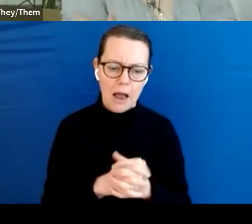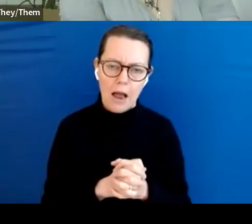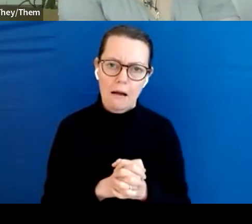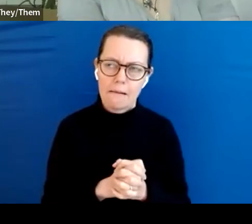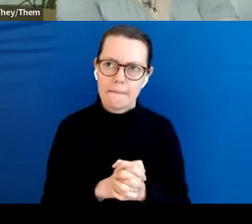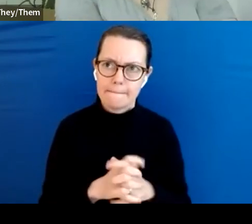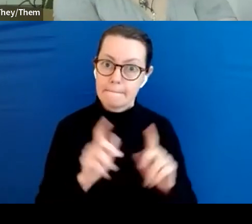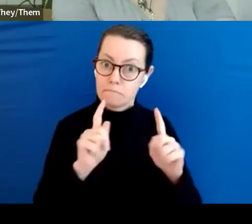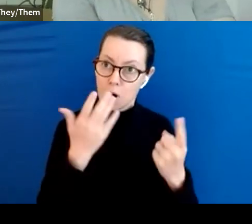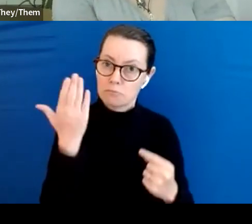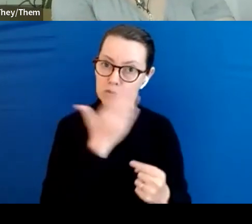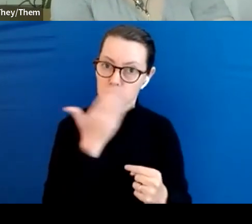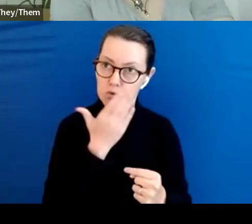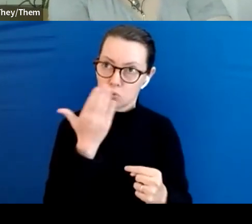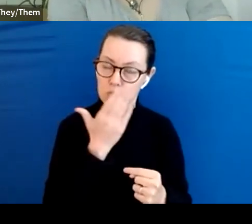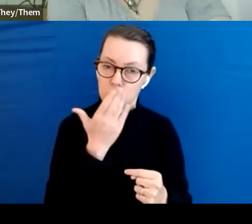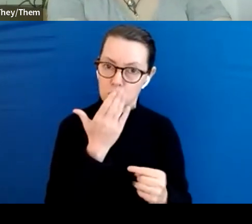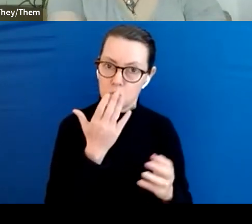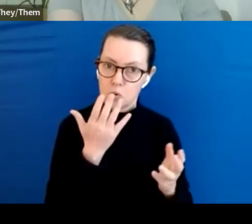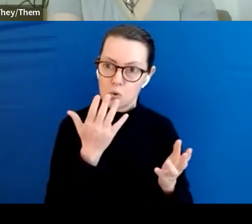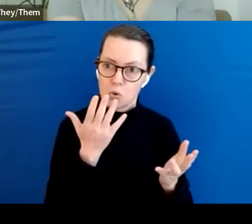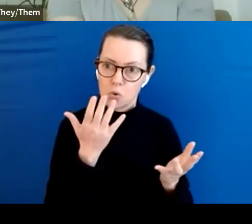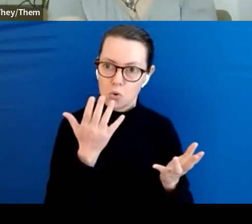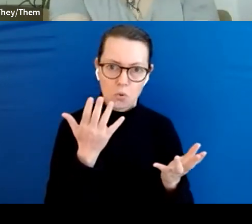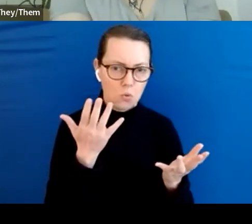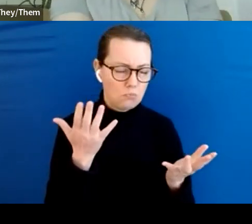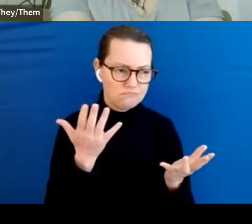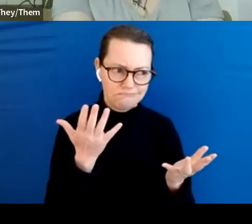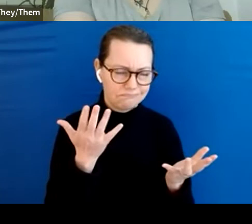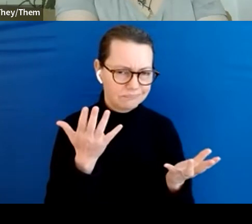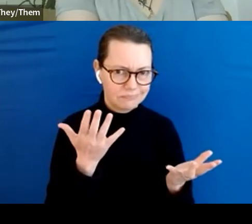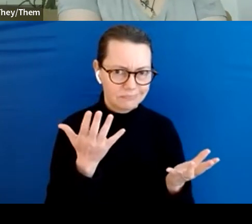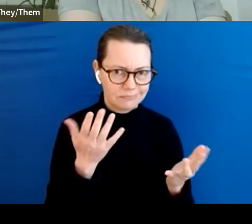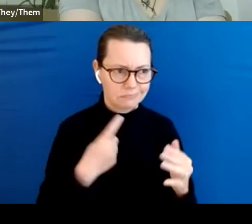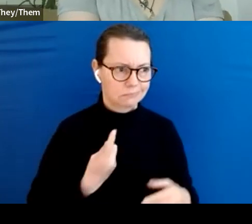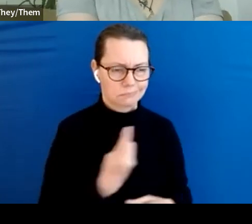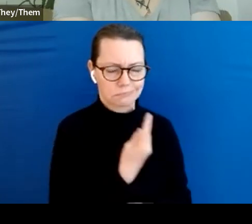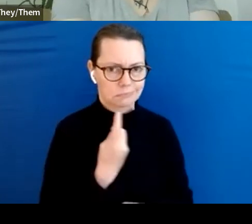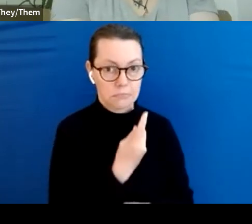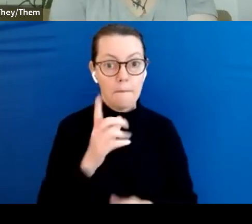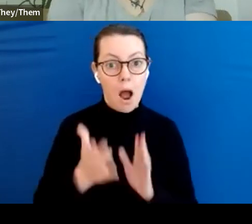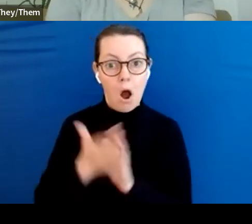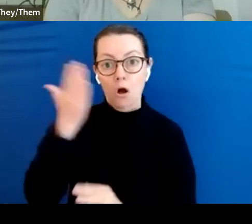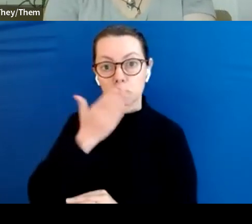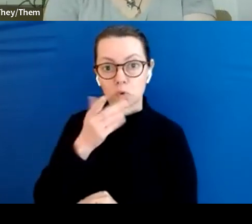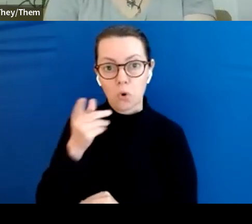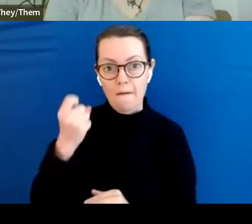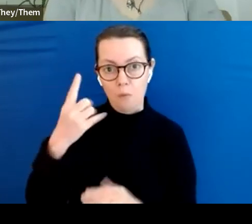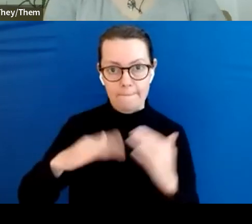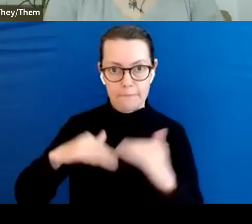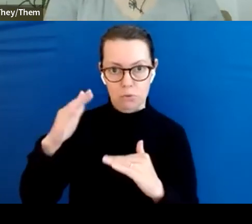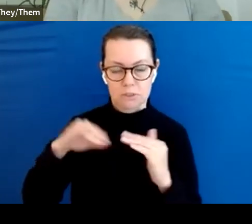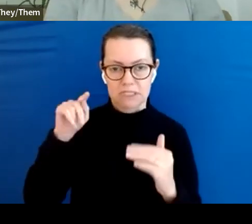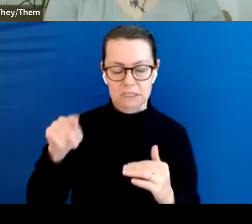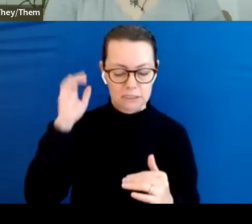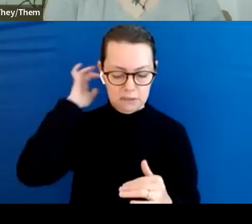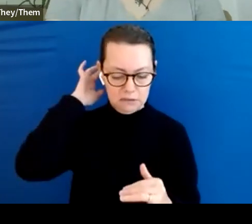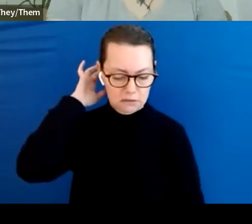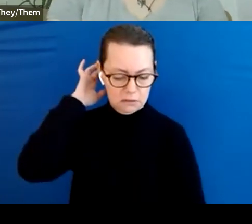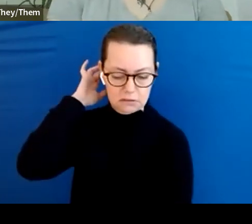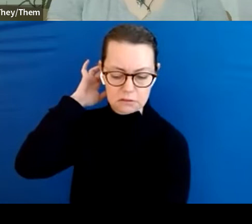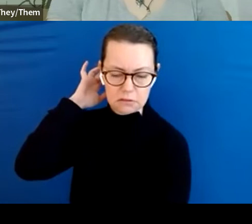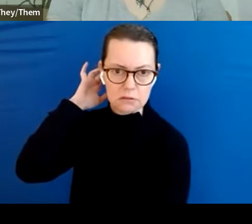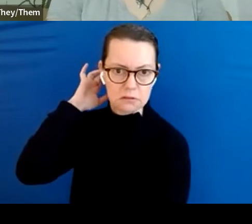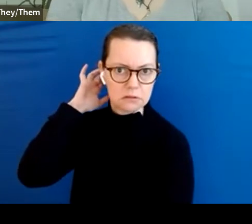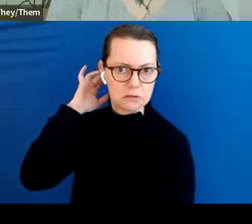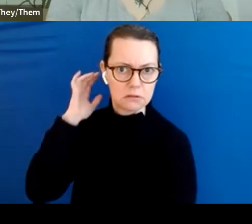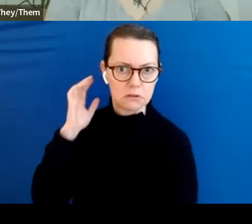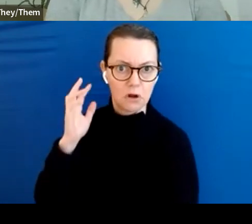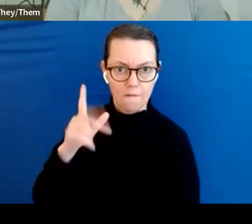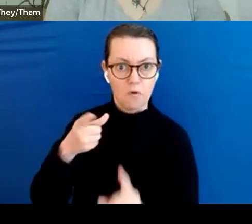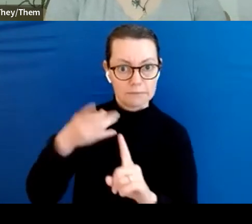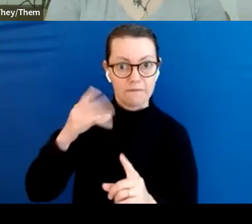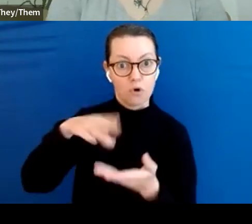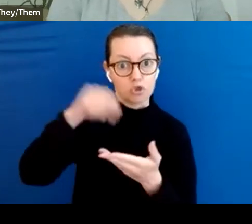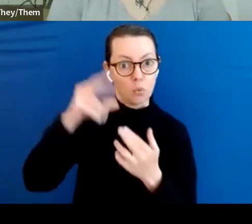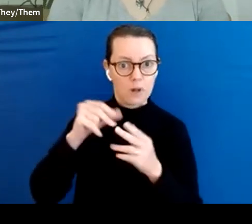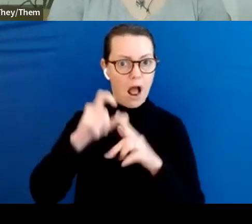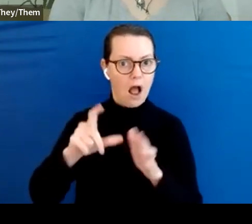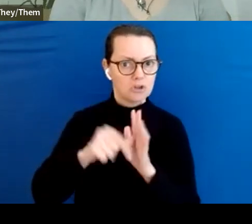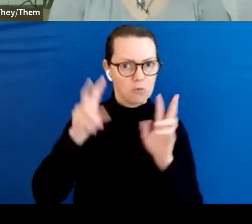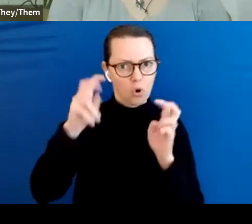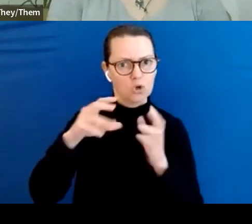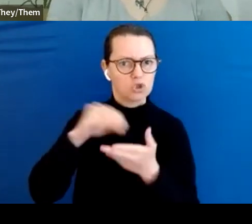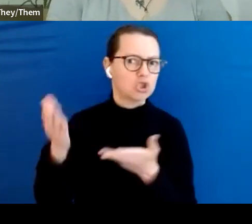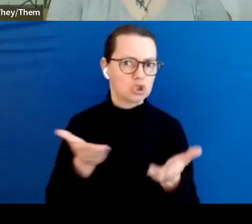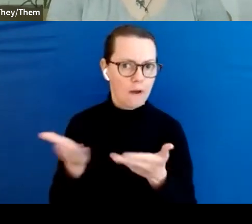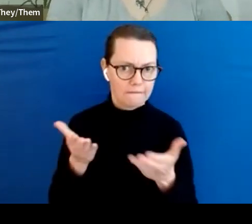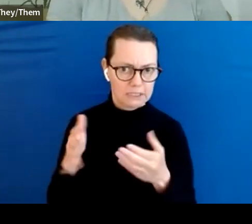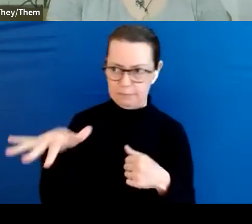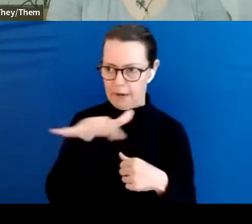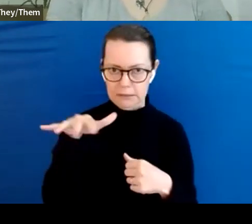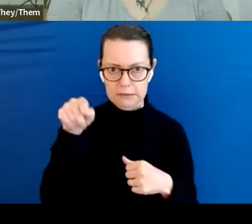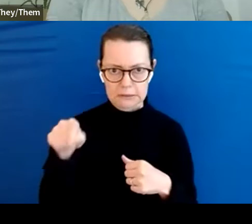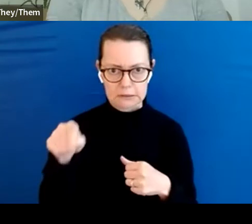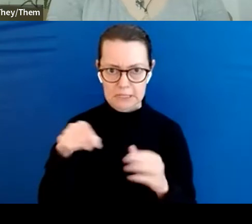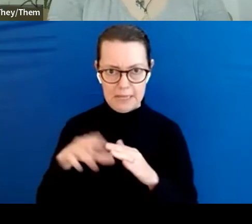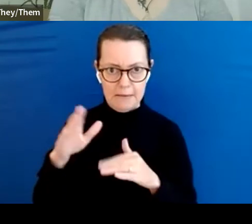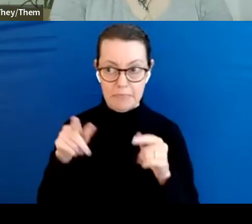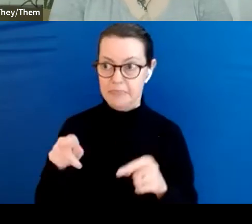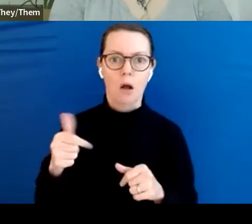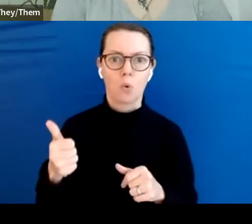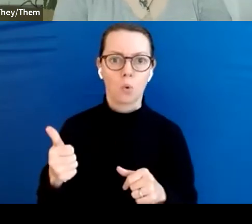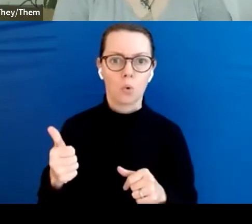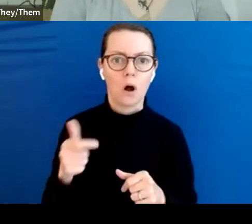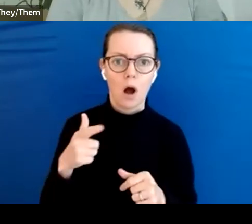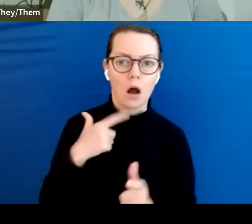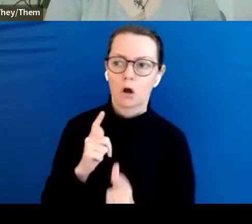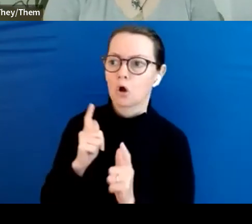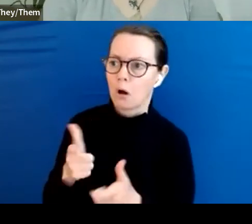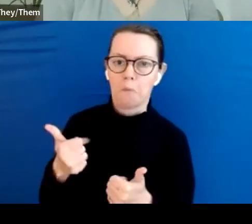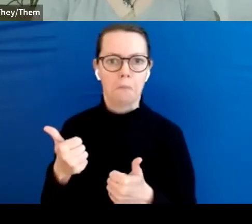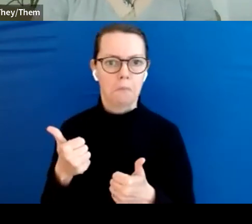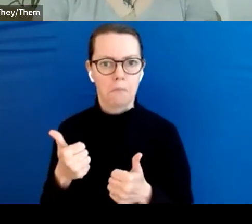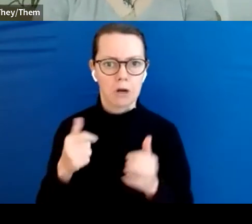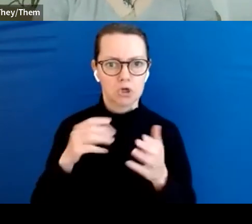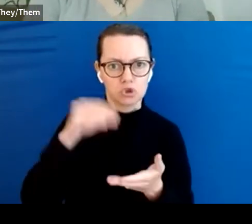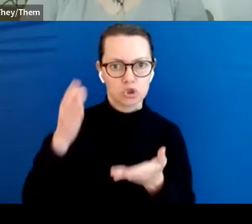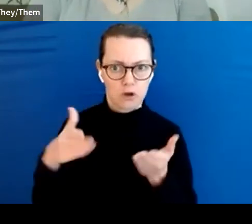At my primary school. That really white many cases like that. But at my high school, there's a building that is designated for students having a hard time called student services, and I feel very comfortable and safe there.